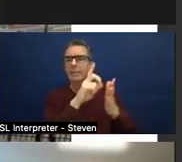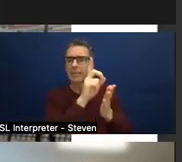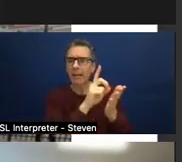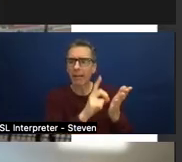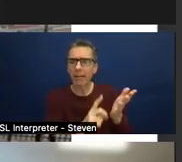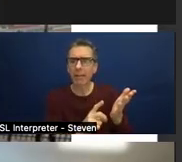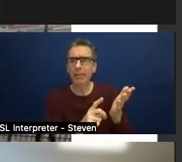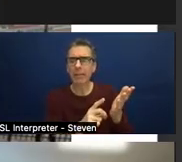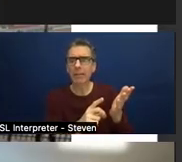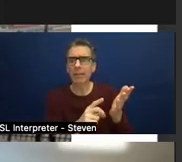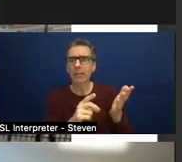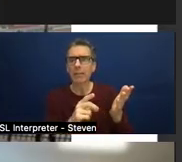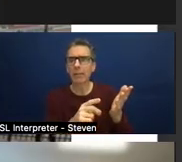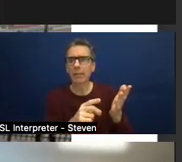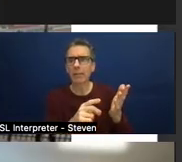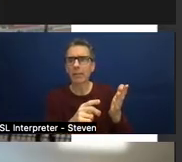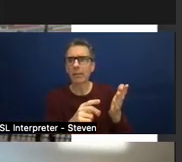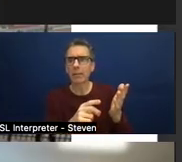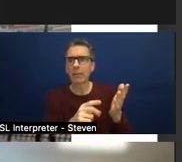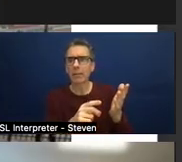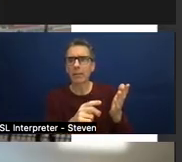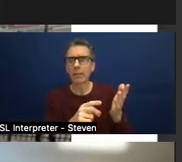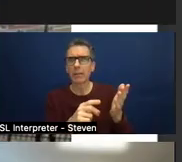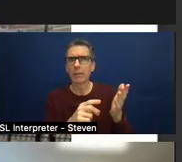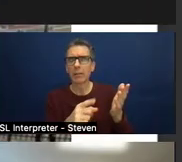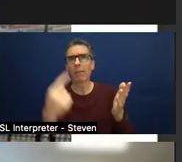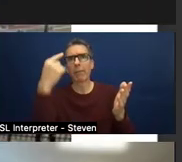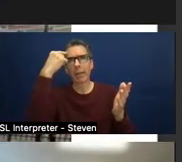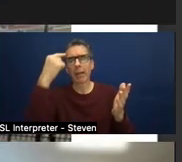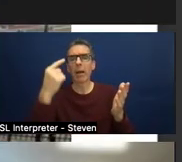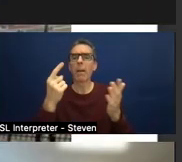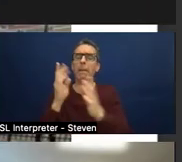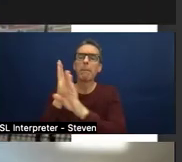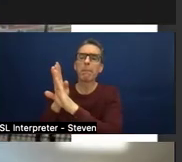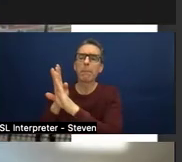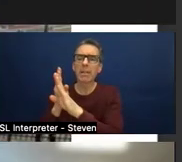of context, what bus stops primarily look like on Federal Boulevard today?